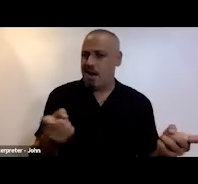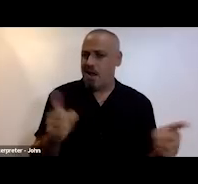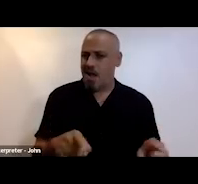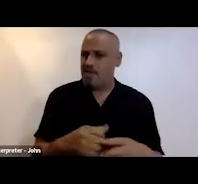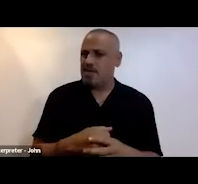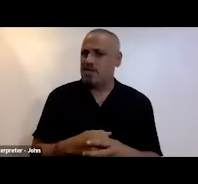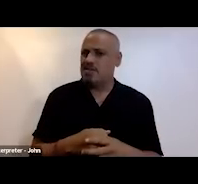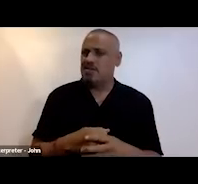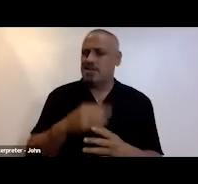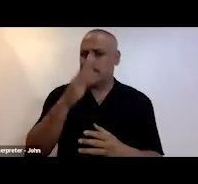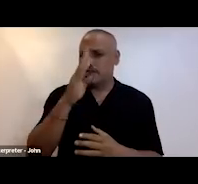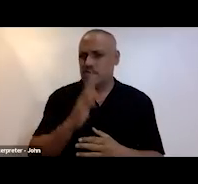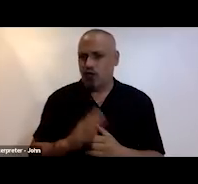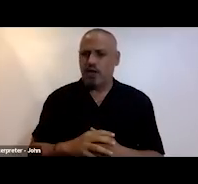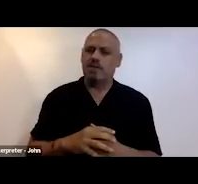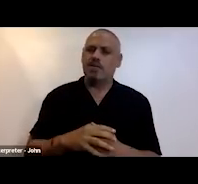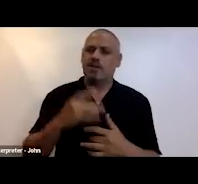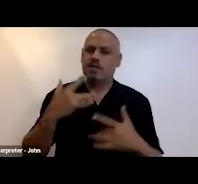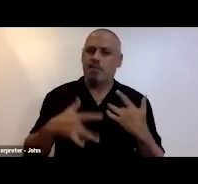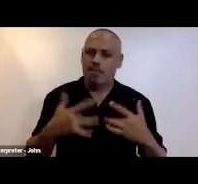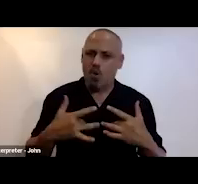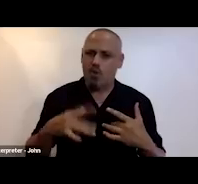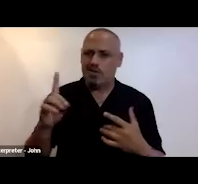schizophrenia, bipolar disorder.